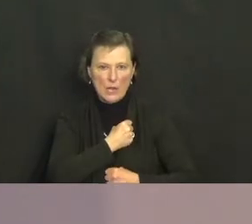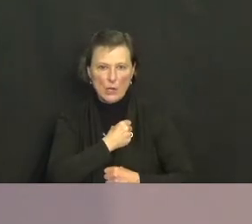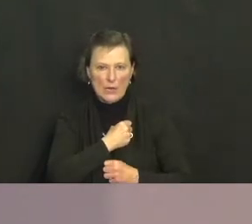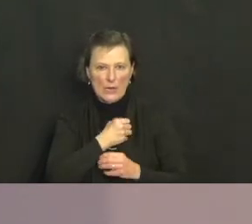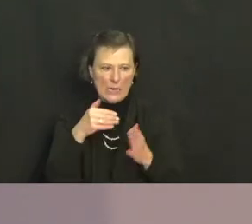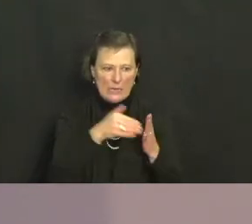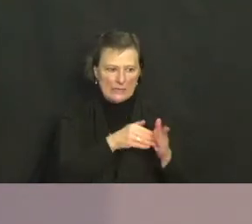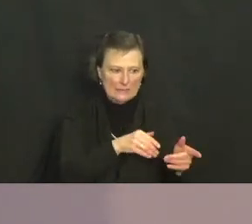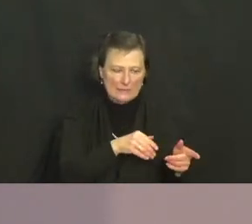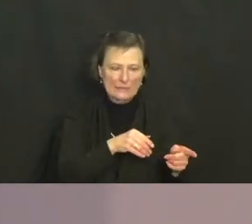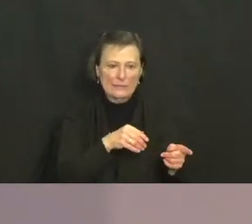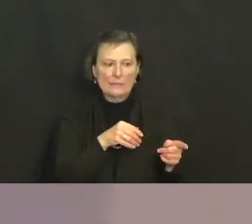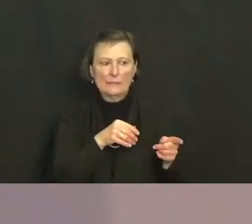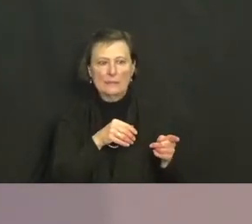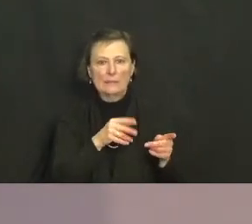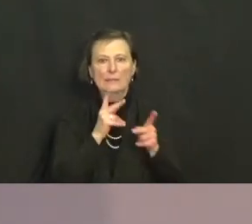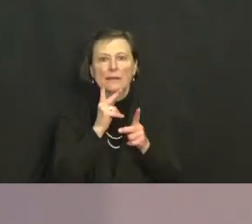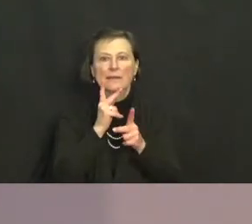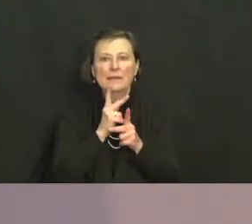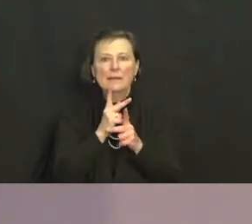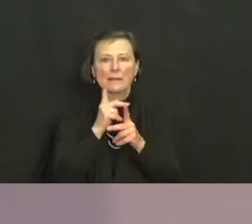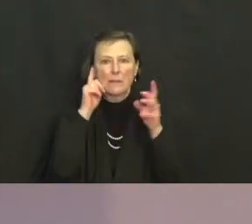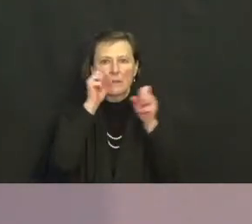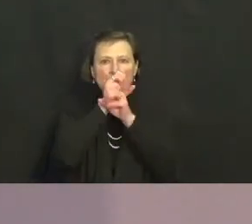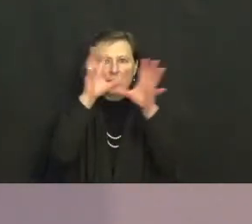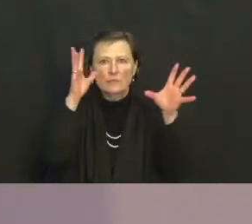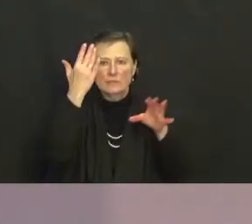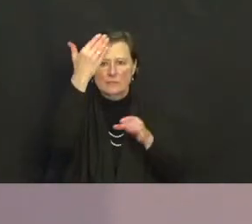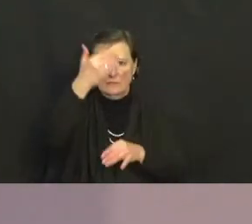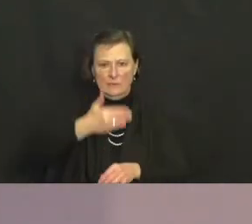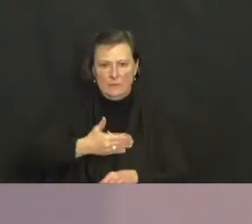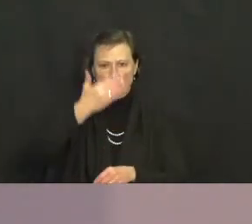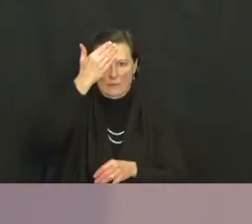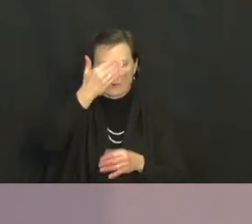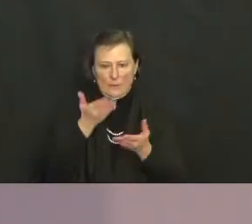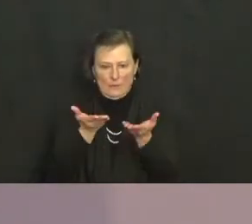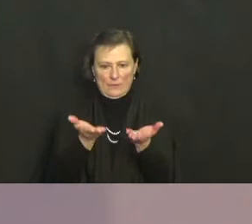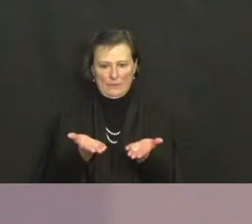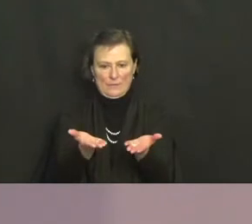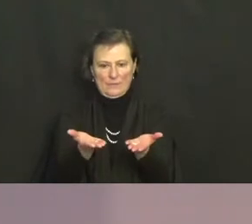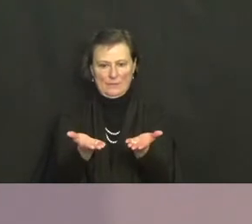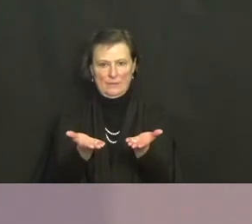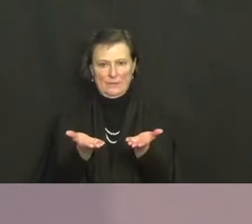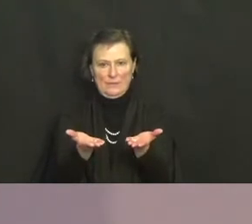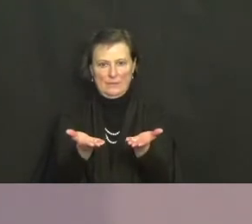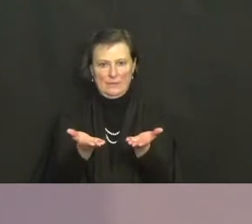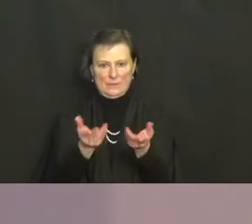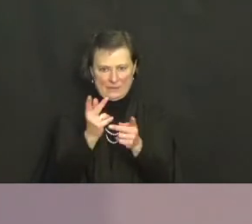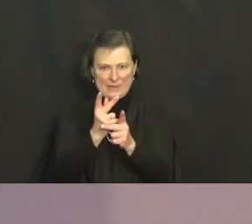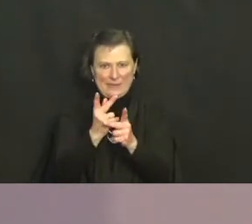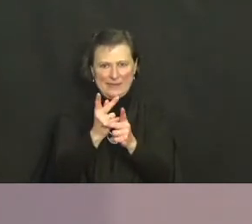Let us keep that vision before us.